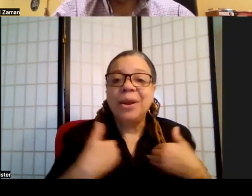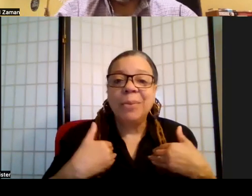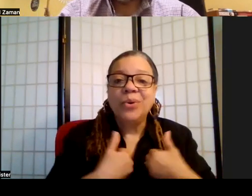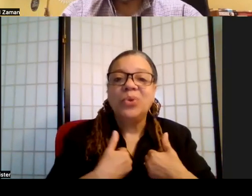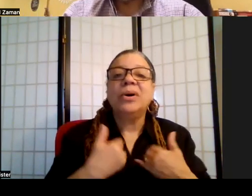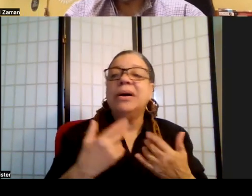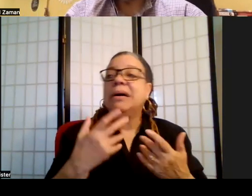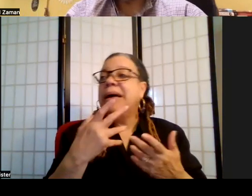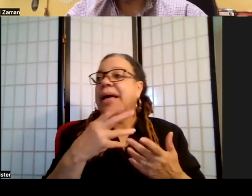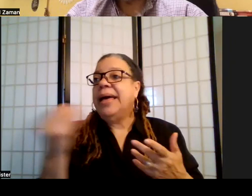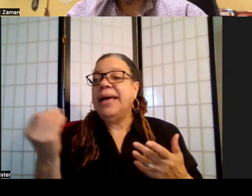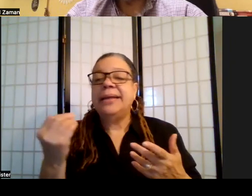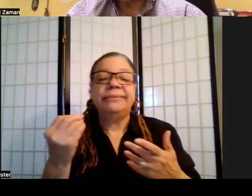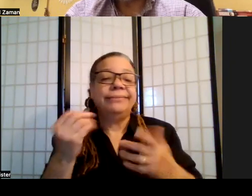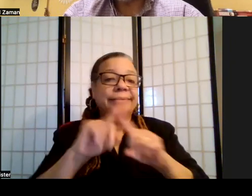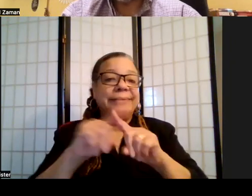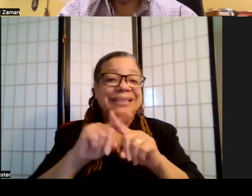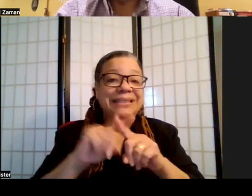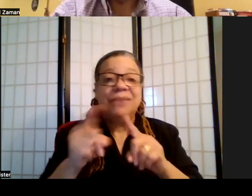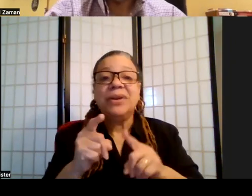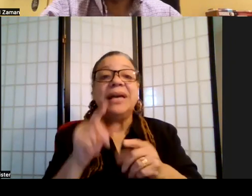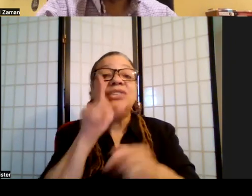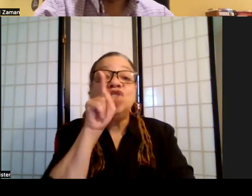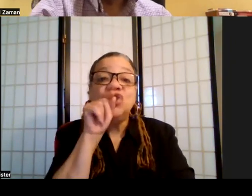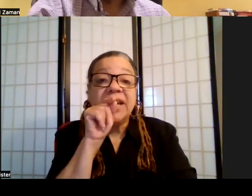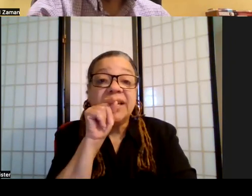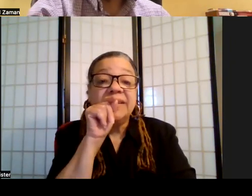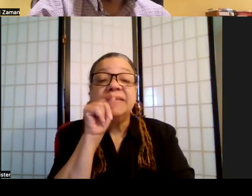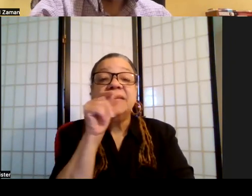and in, in sort of, uh, poultry farming, and in in sort of,